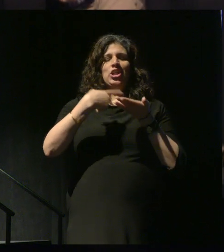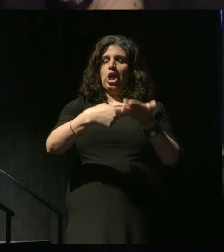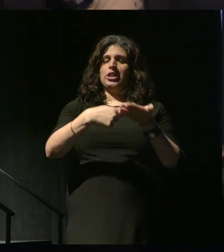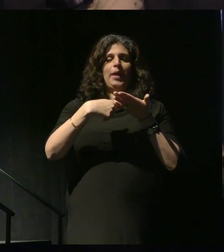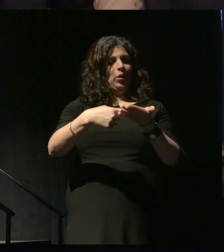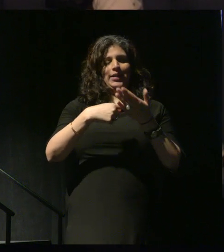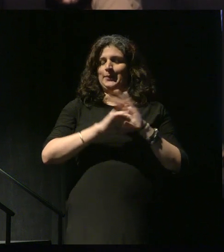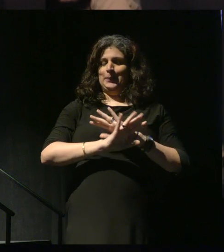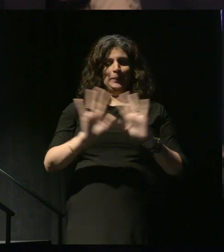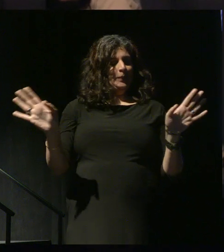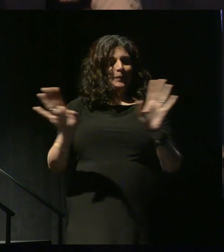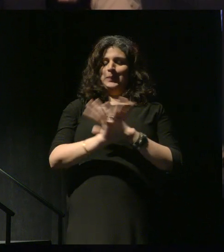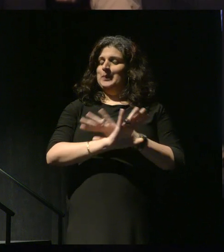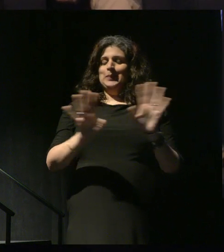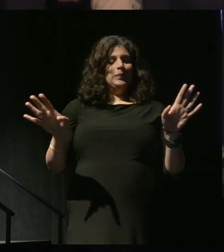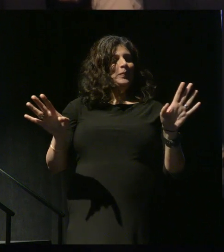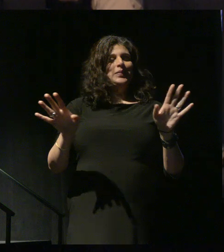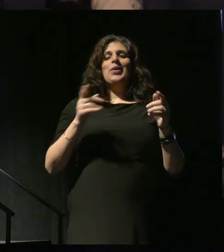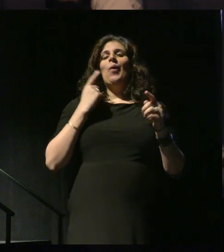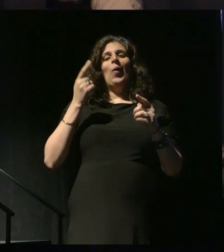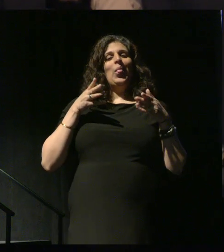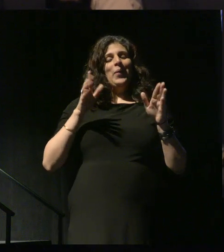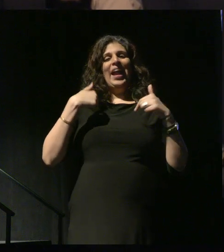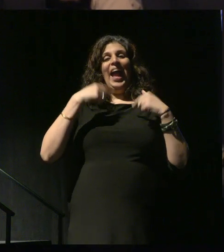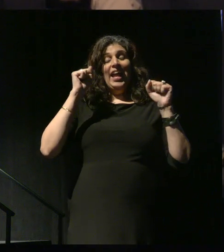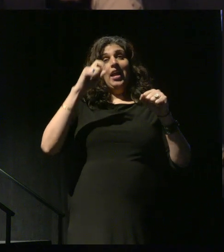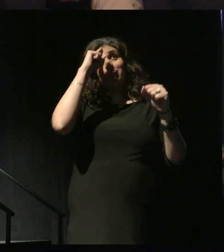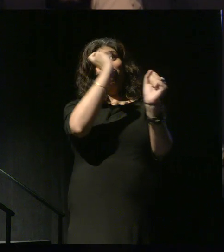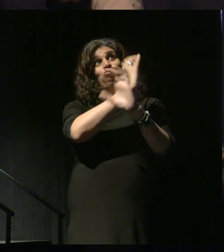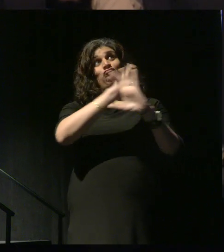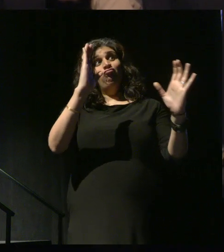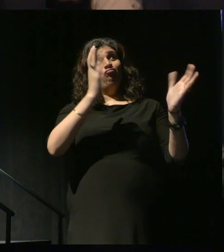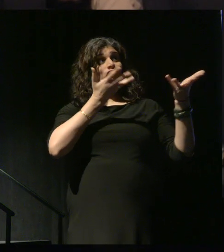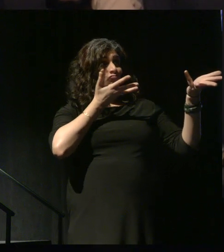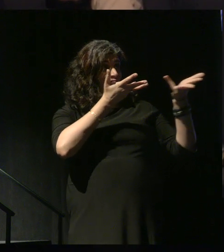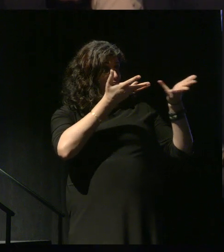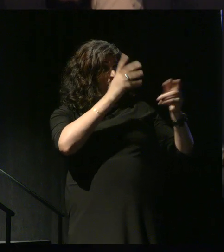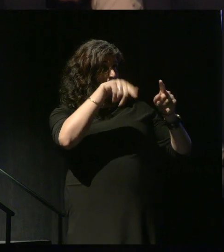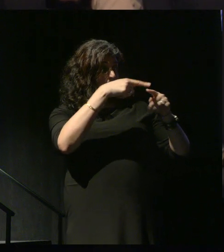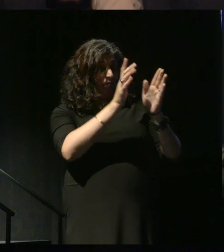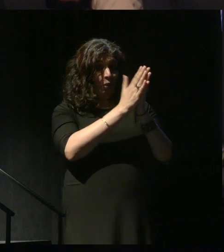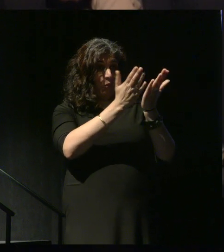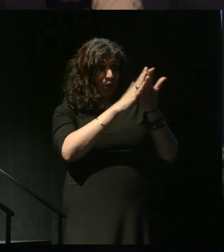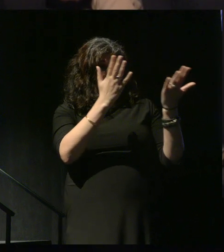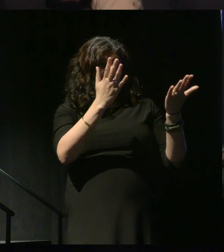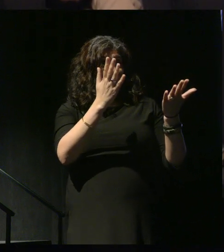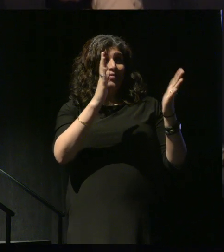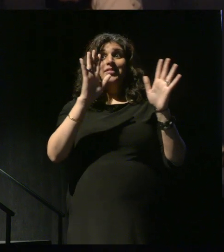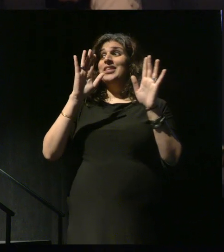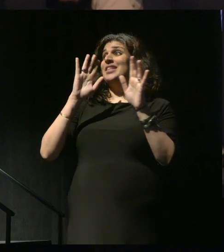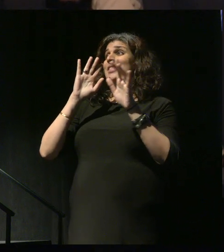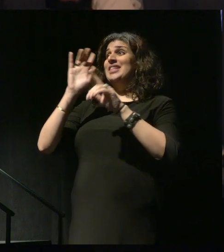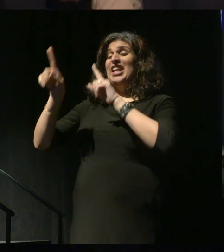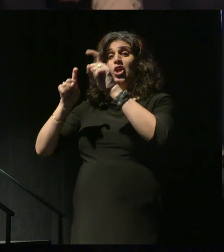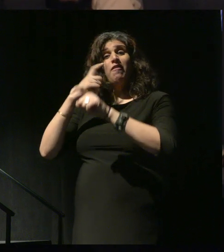Oh my gosh. And that the only way that I can actually envision talking to him about the book is to interview him for a podcast,